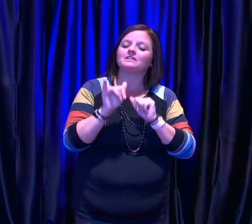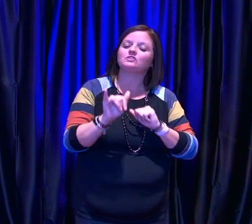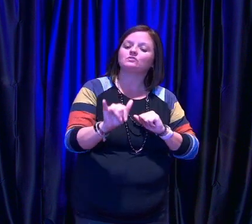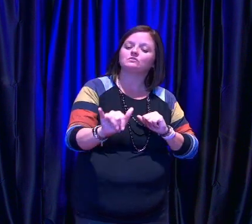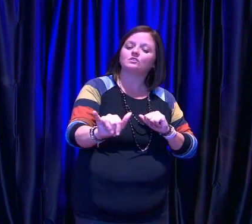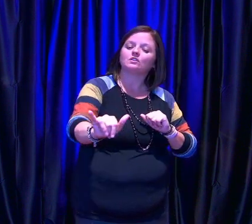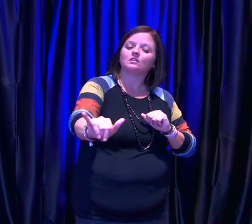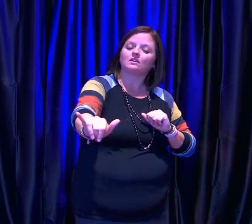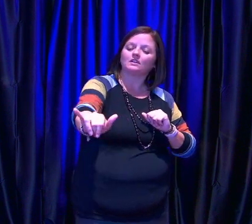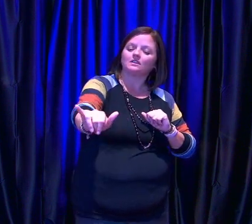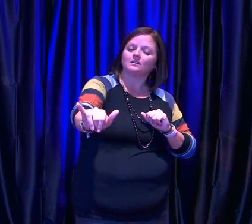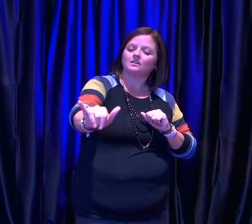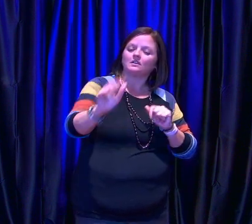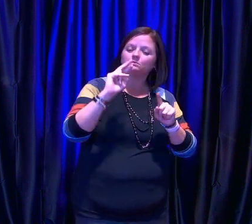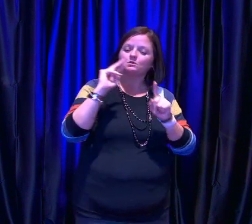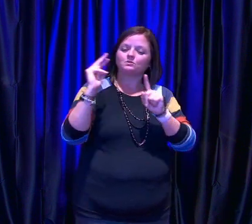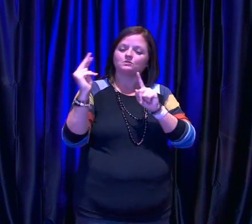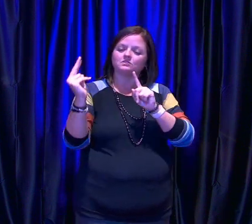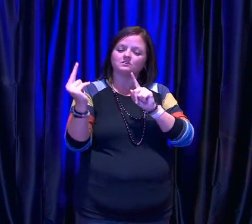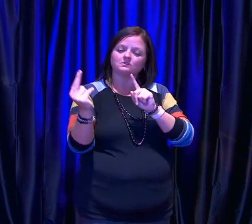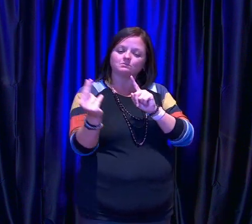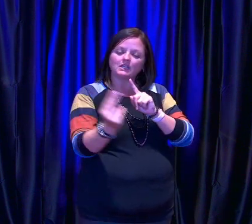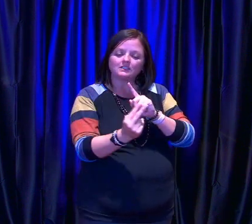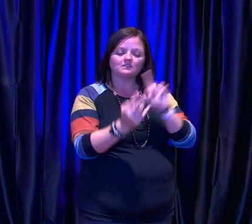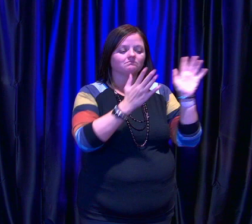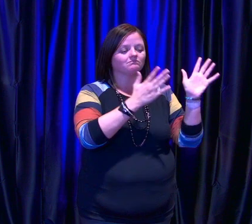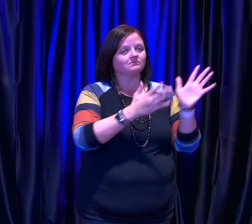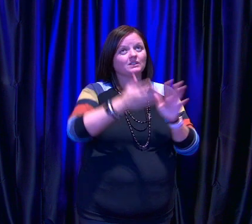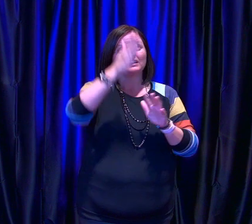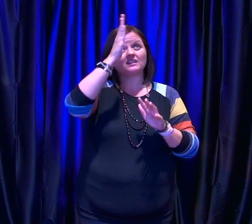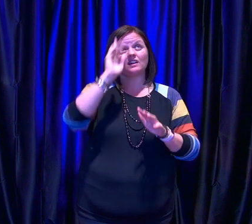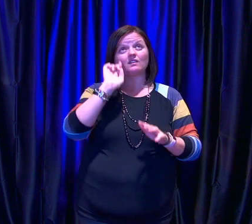and eternal perspectives and the plan of God for our lives